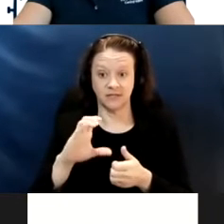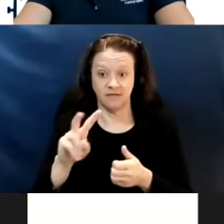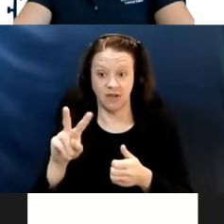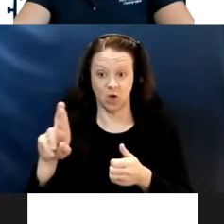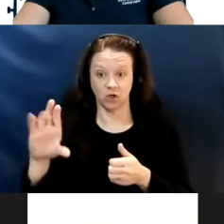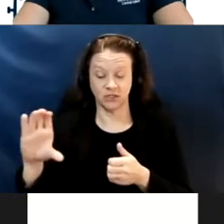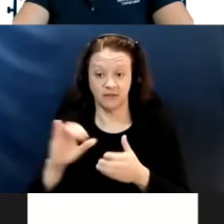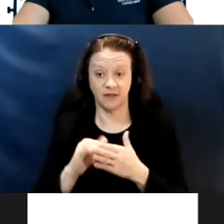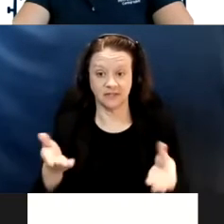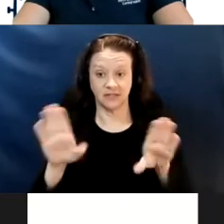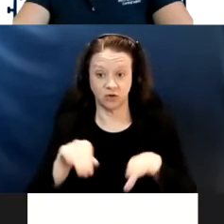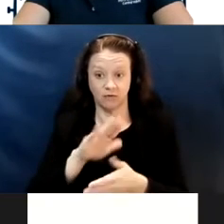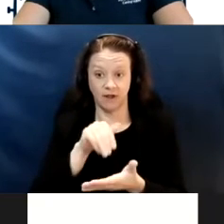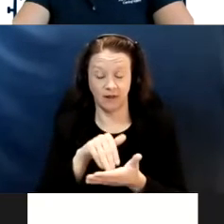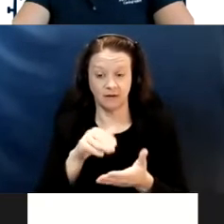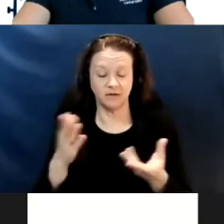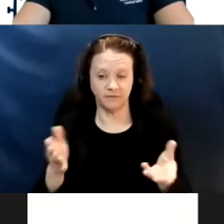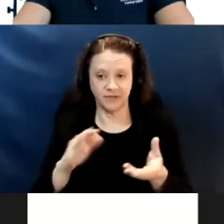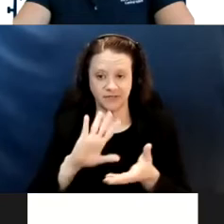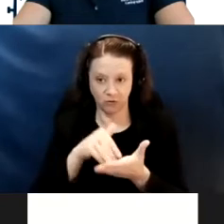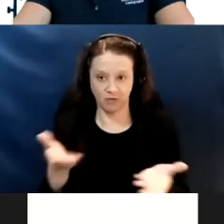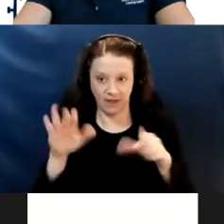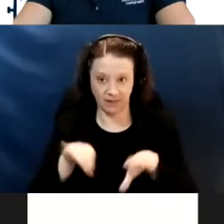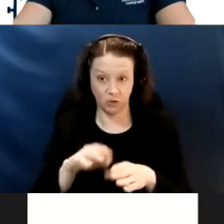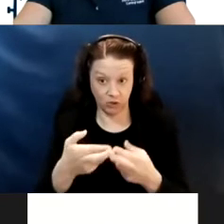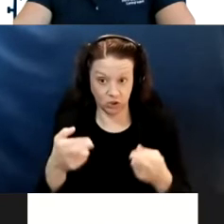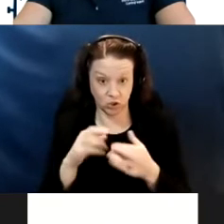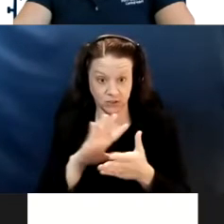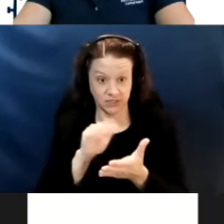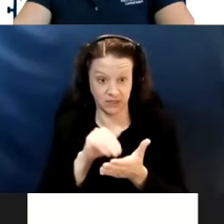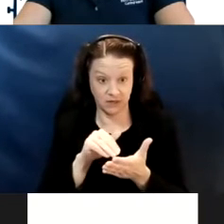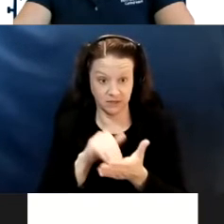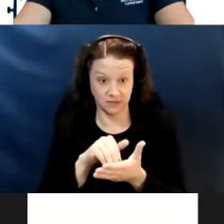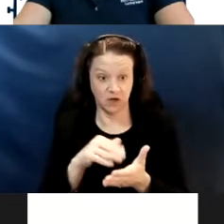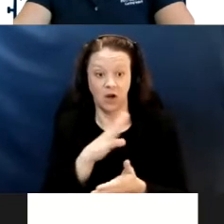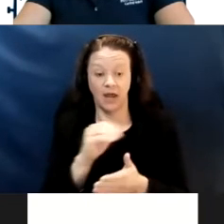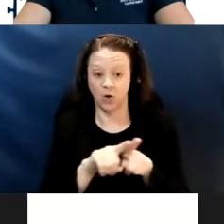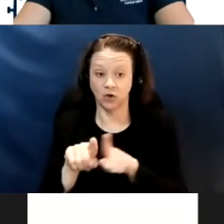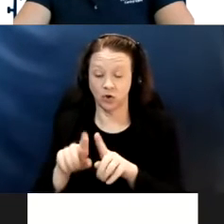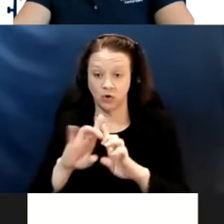and with the Department of Public Health. And they have provided two private clinics for our consumers.